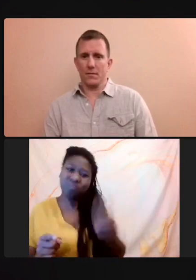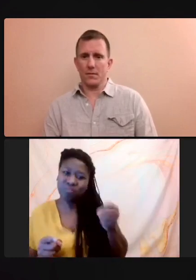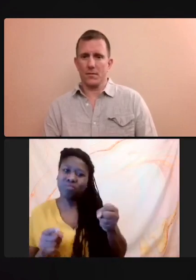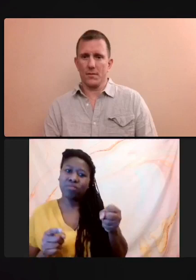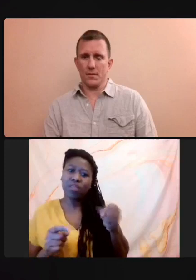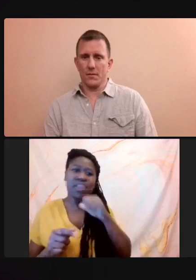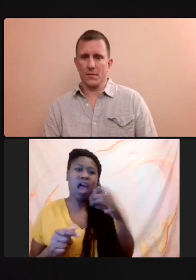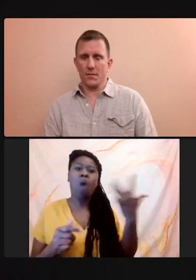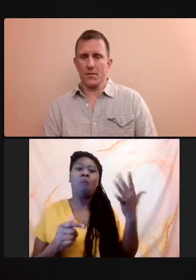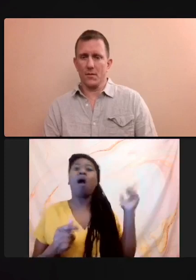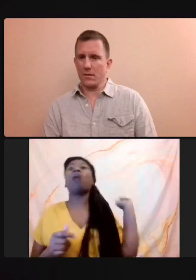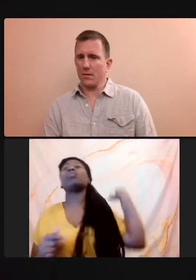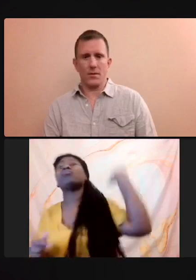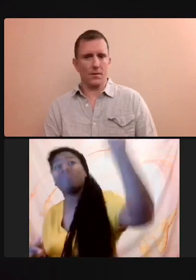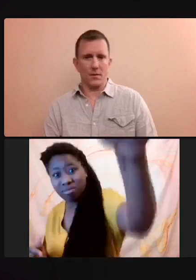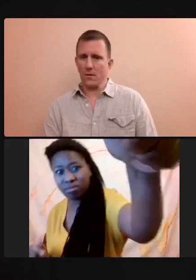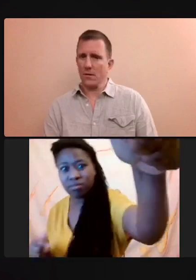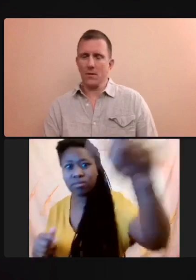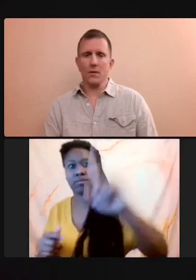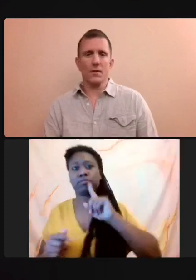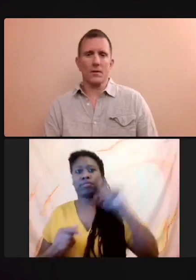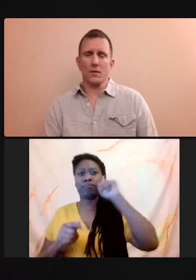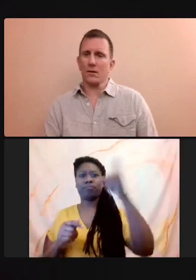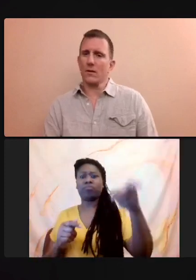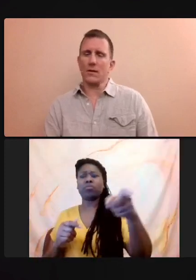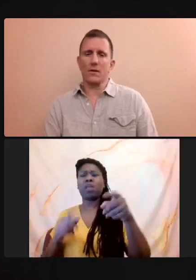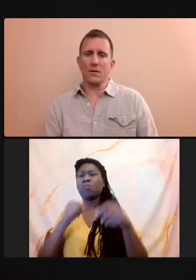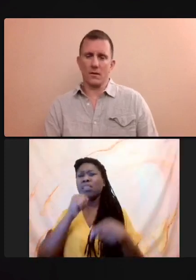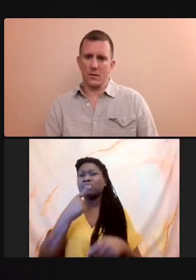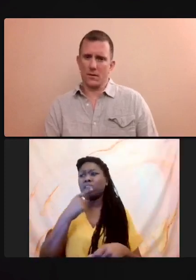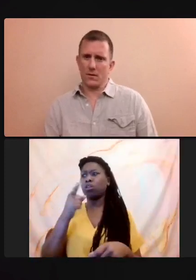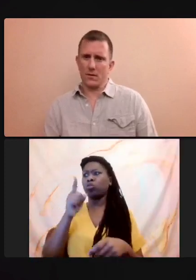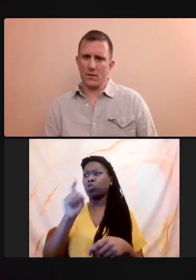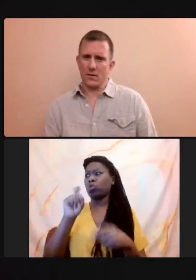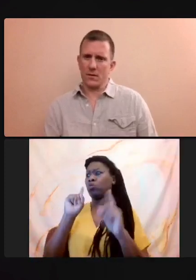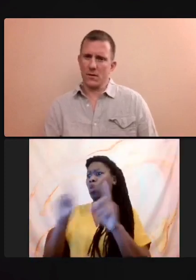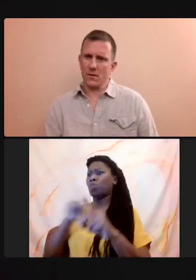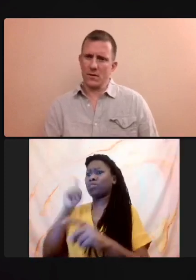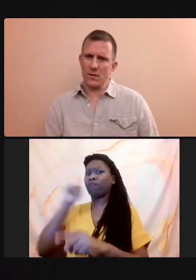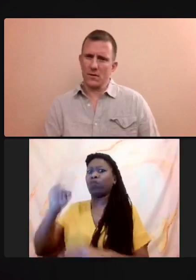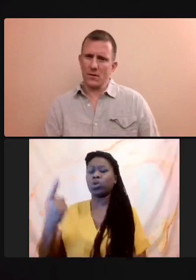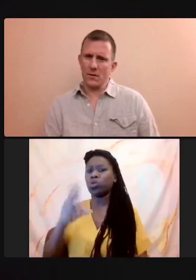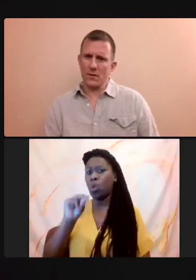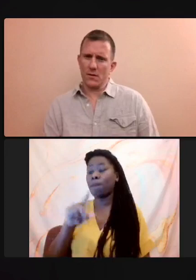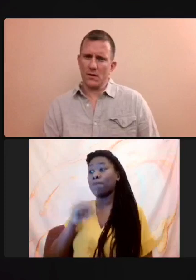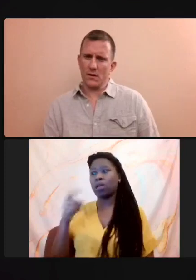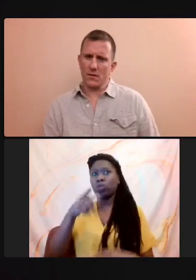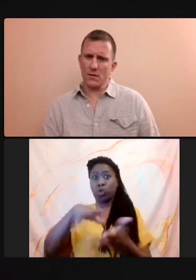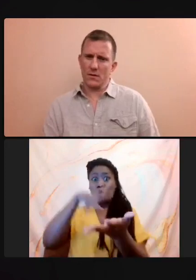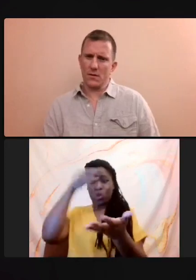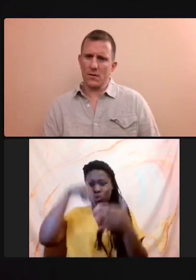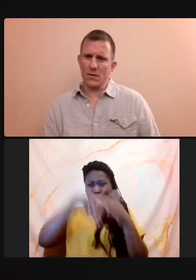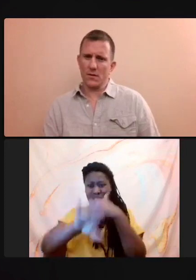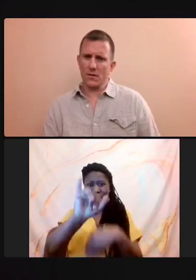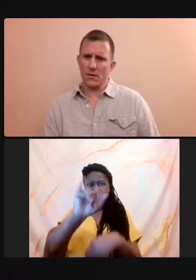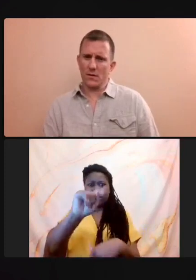So sometimes you may feel as though I'm not sure about something that I do this job correctly. Maybe you want some feedback